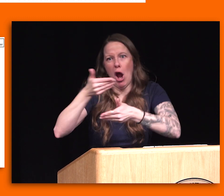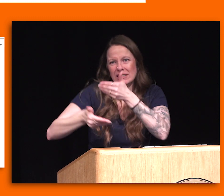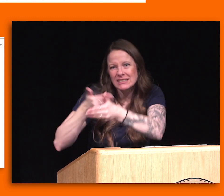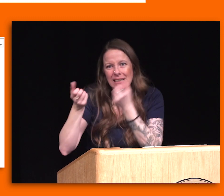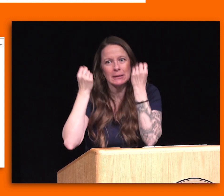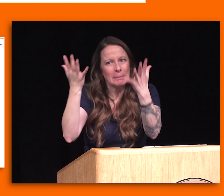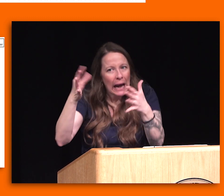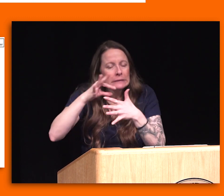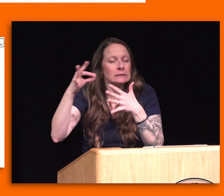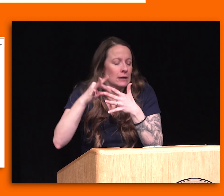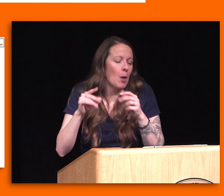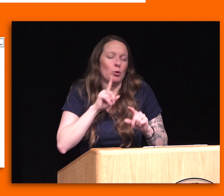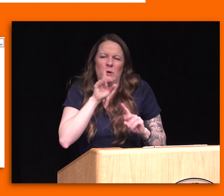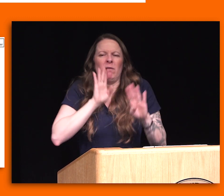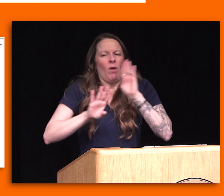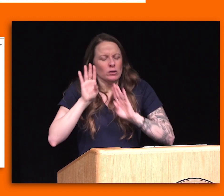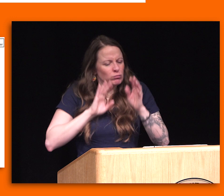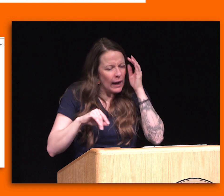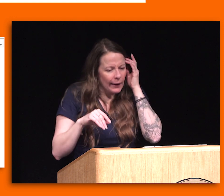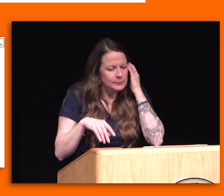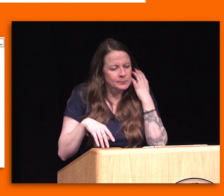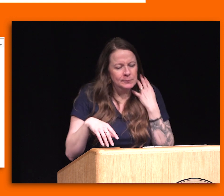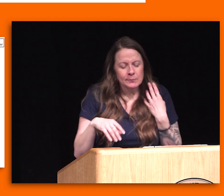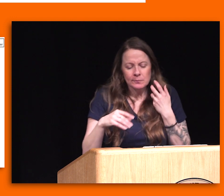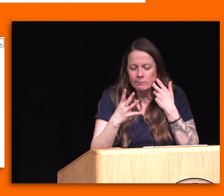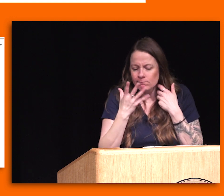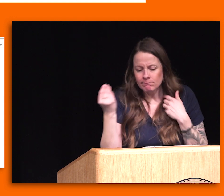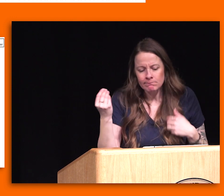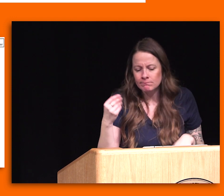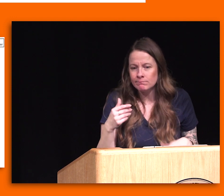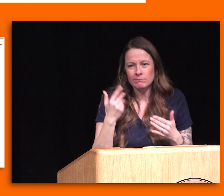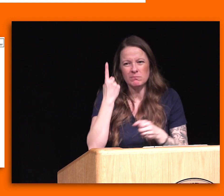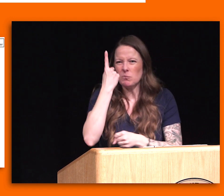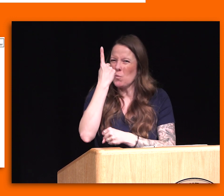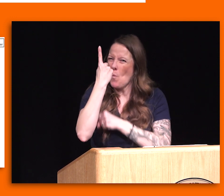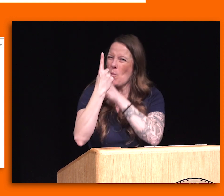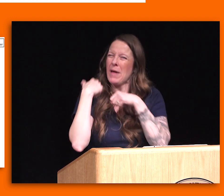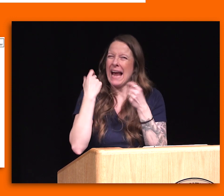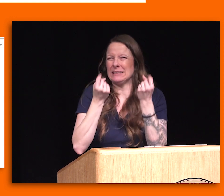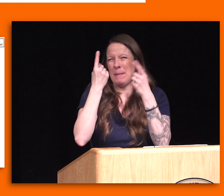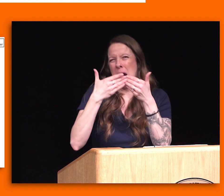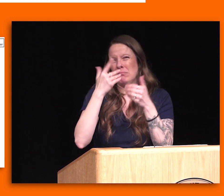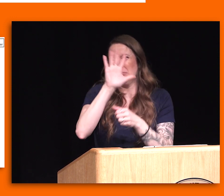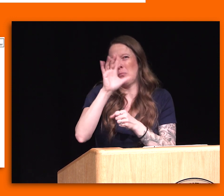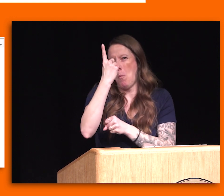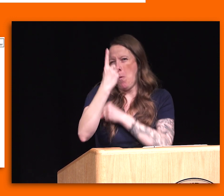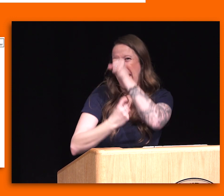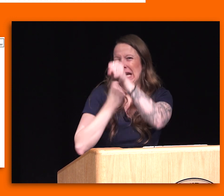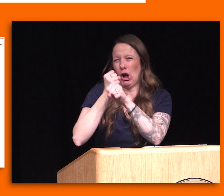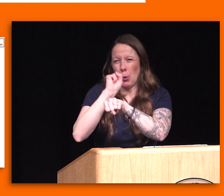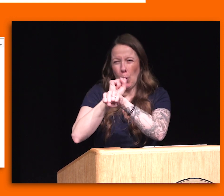It was long hours. It was very strict schedule. There was a lot of processing required and it was really overall pretty frustrating.